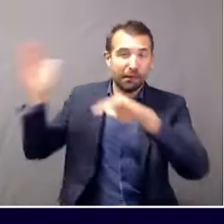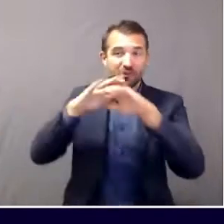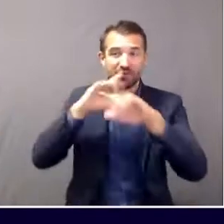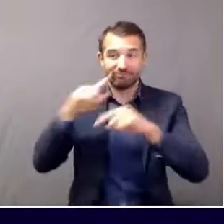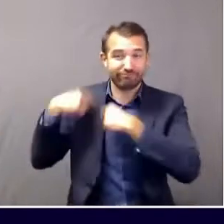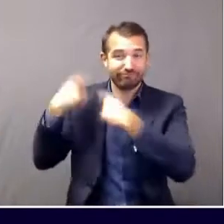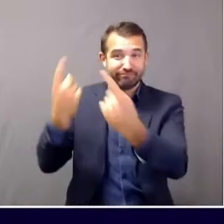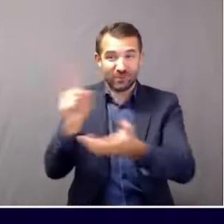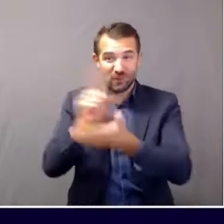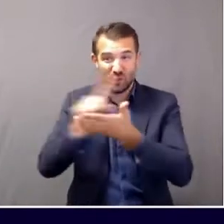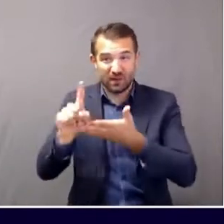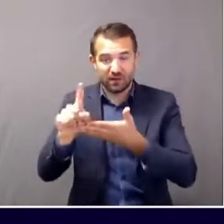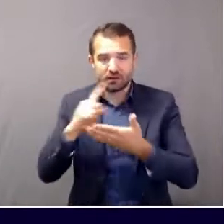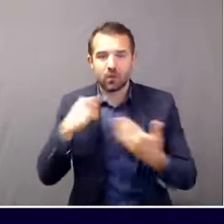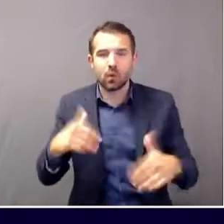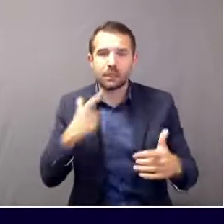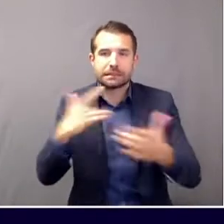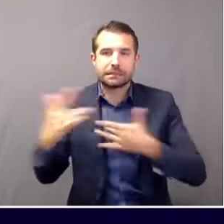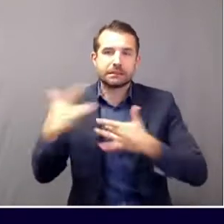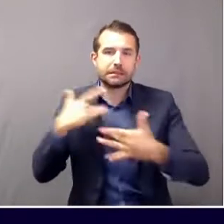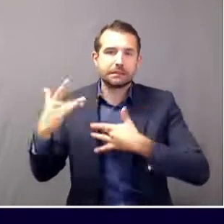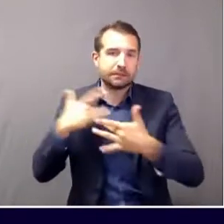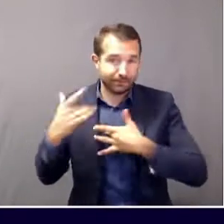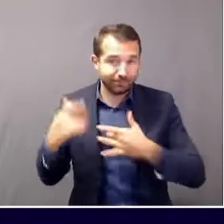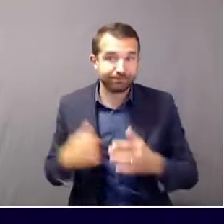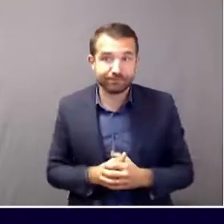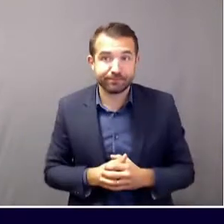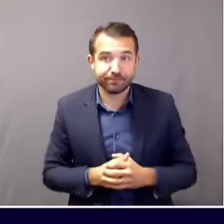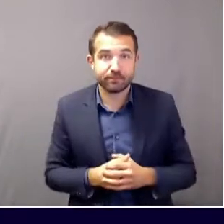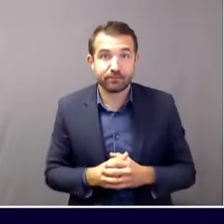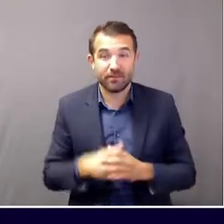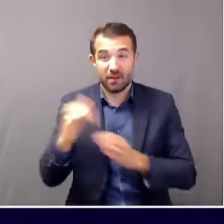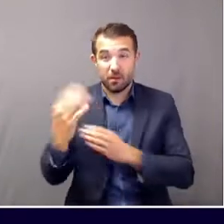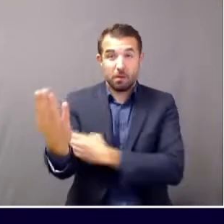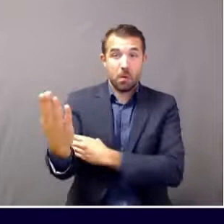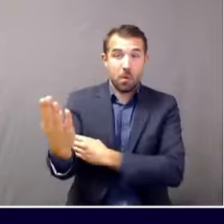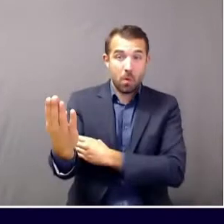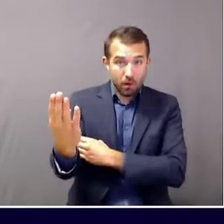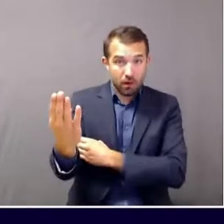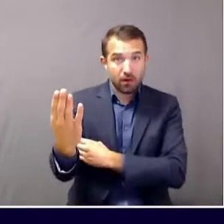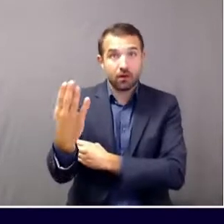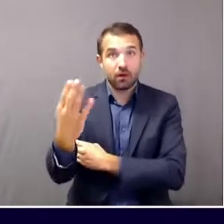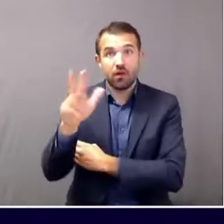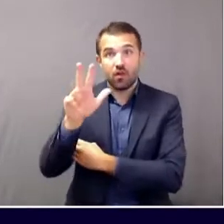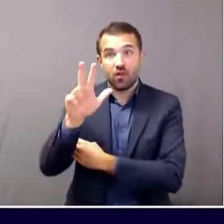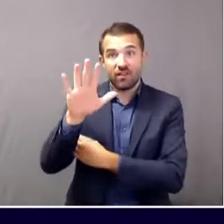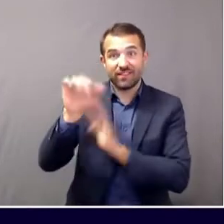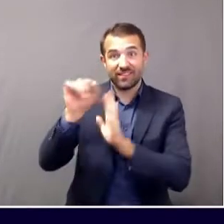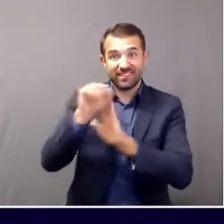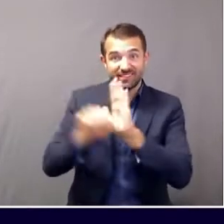as of this morning thirty five